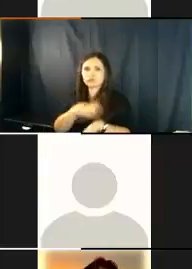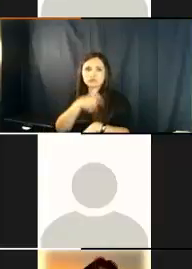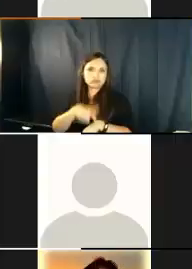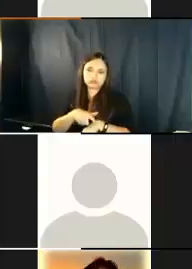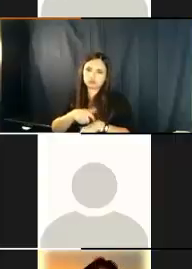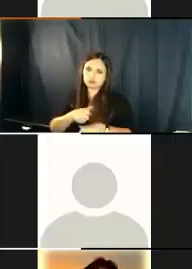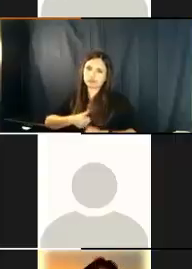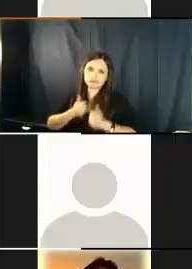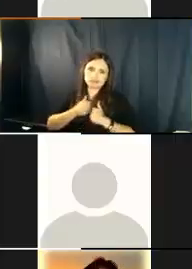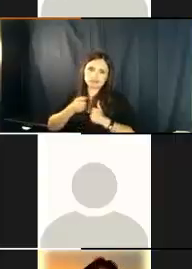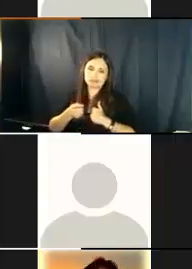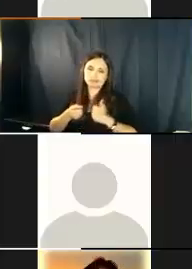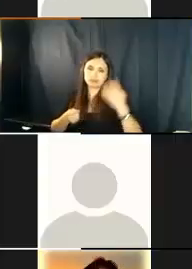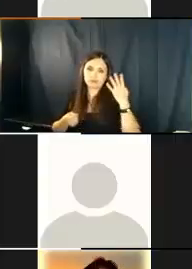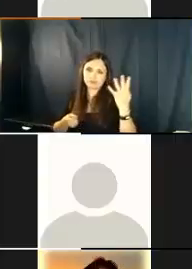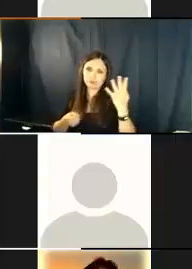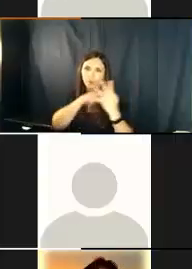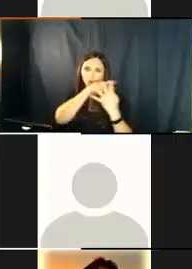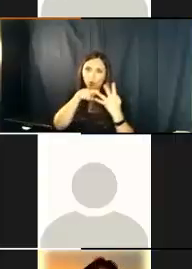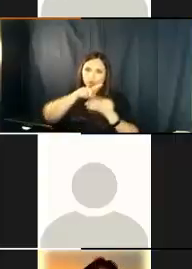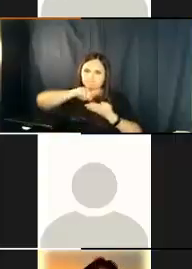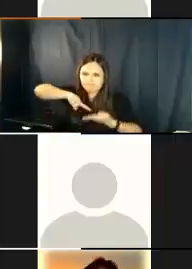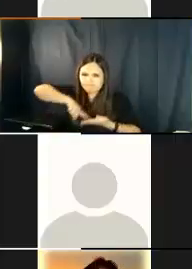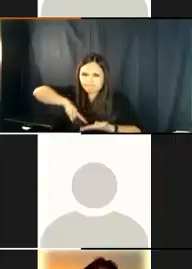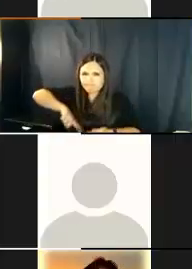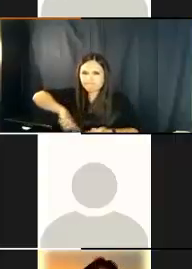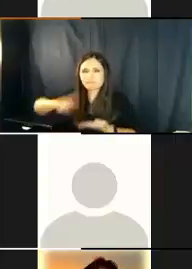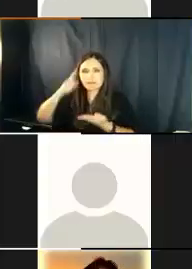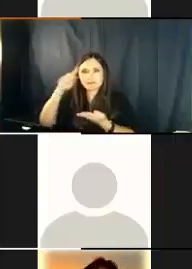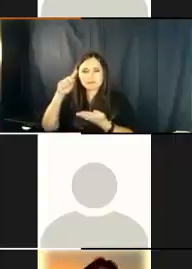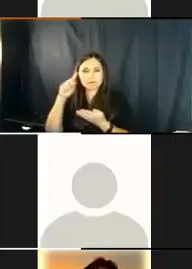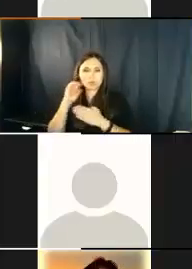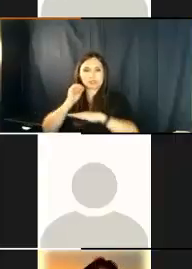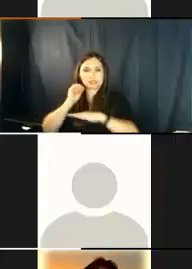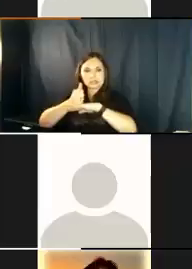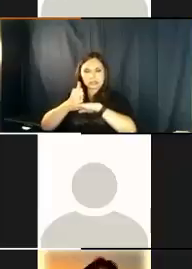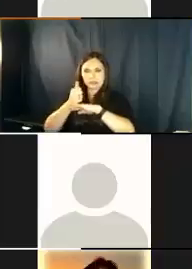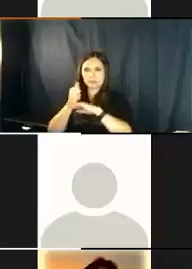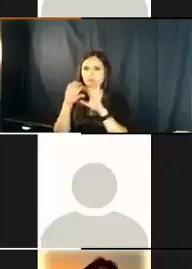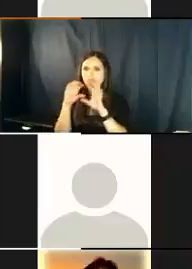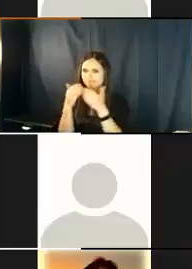So those are the four things that I would research for building courses.